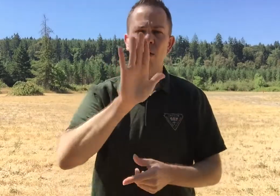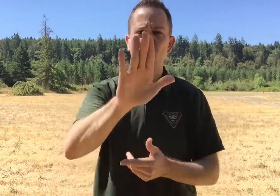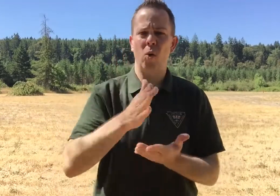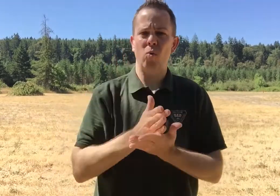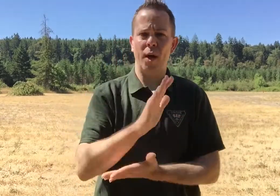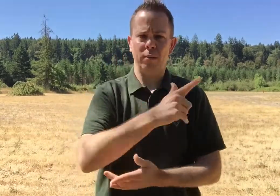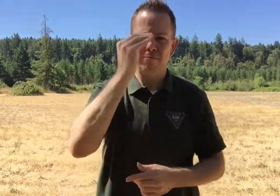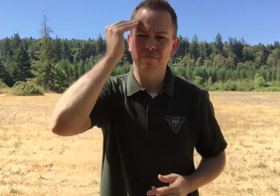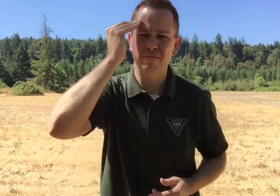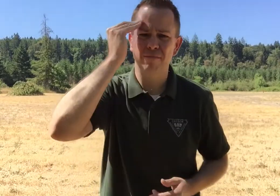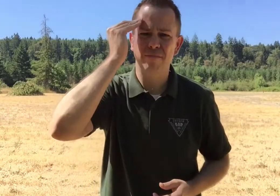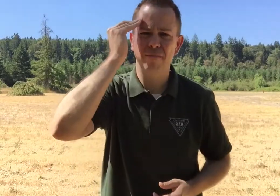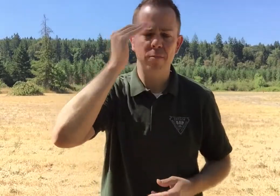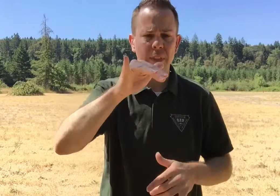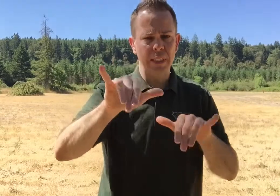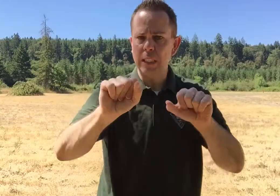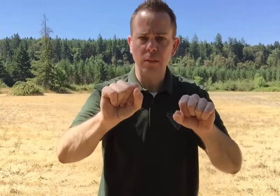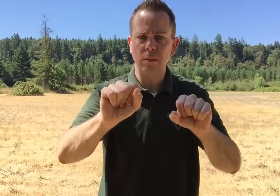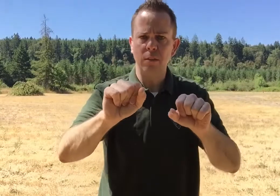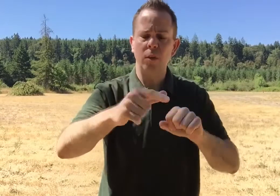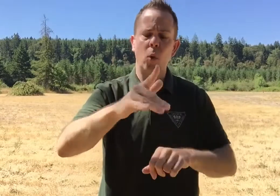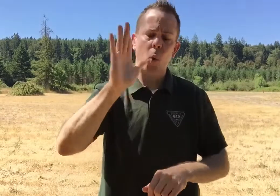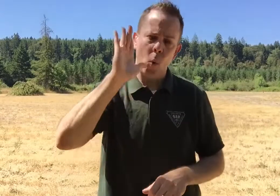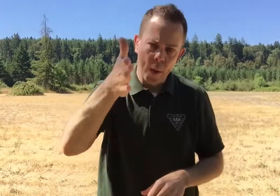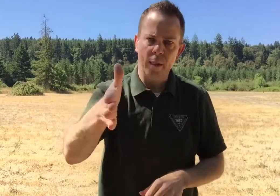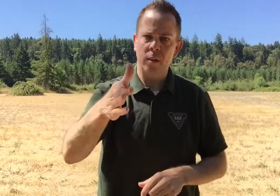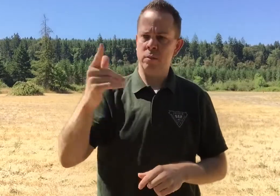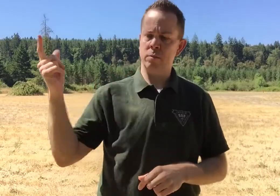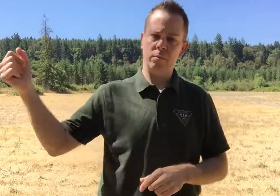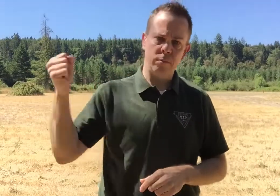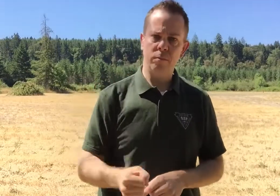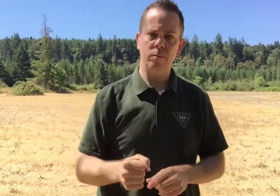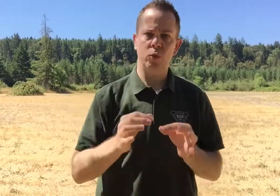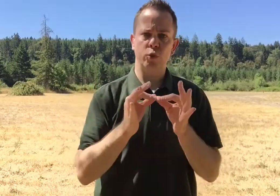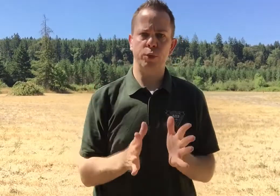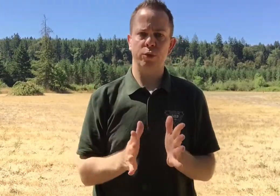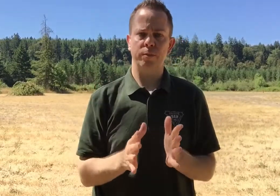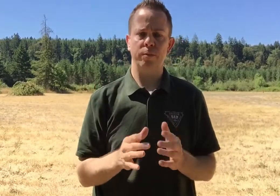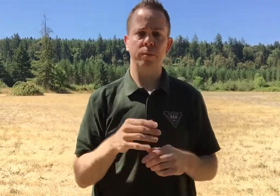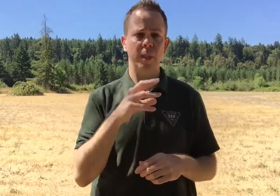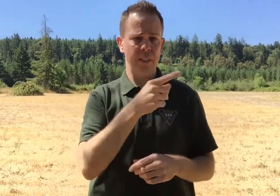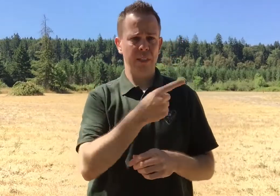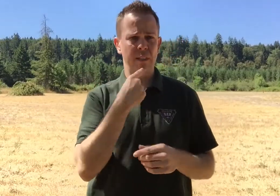The hospital has agreed to honor your right to a live interpreter.